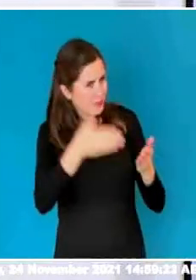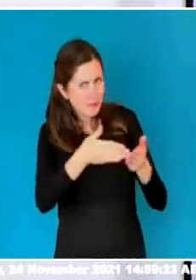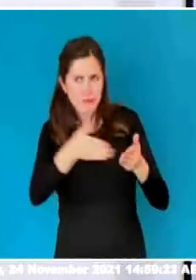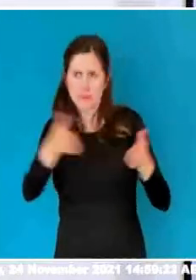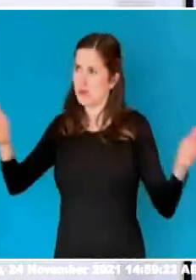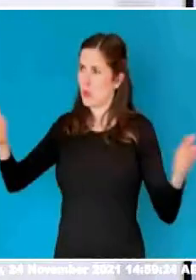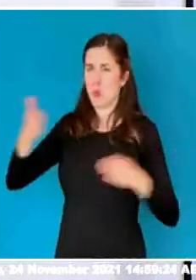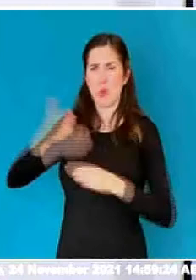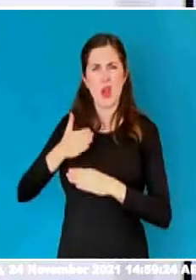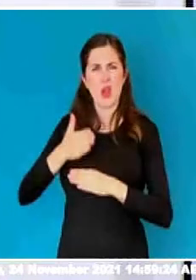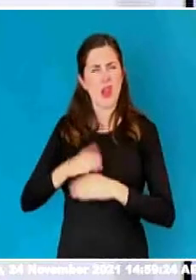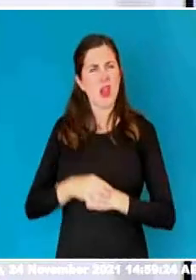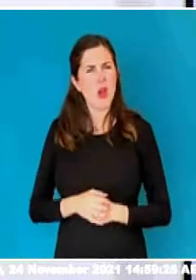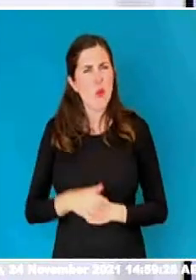you say that might be problematic and inconsistent.